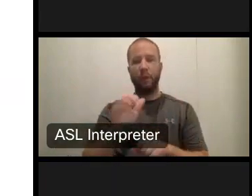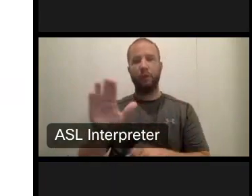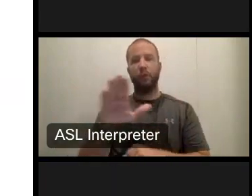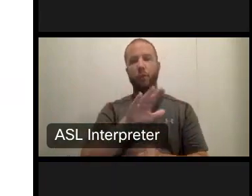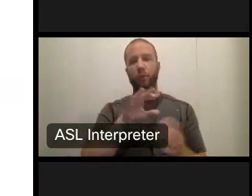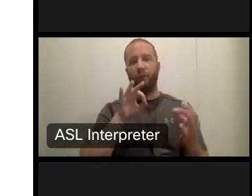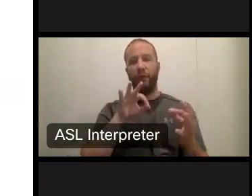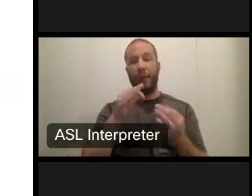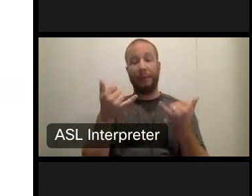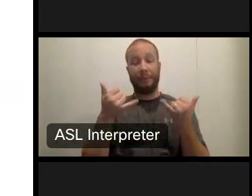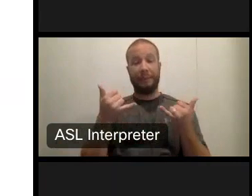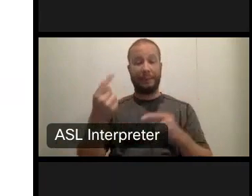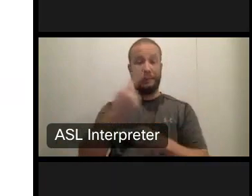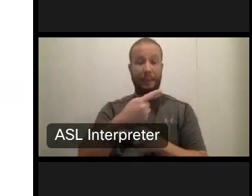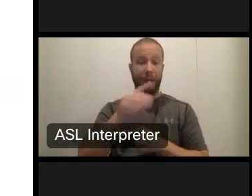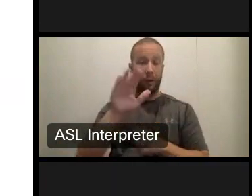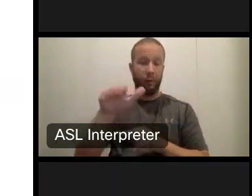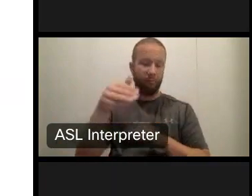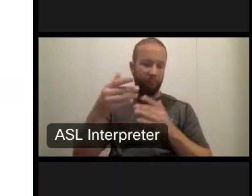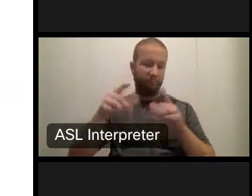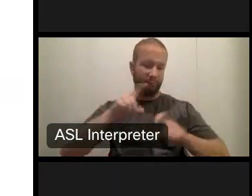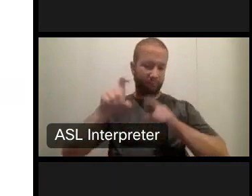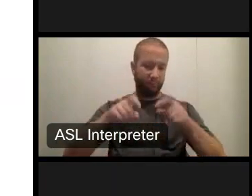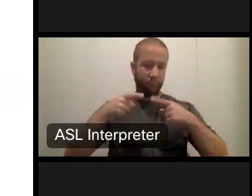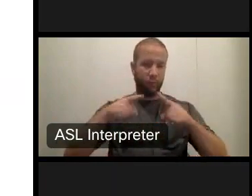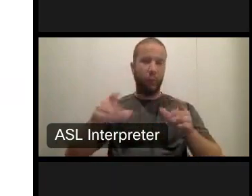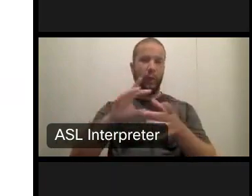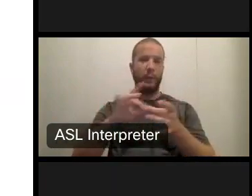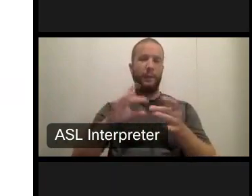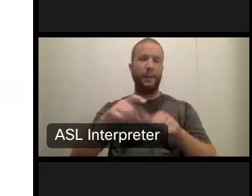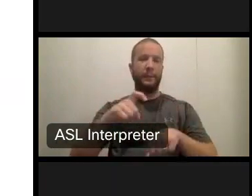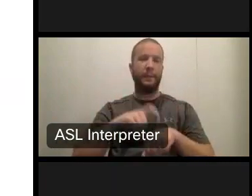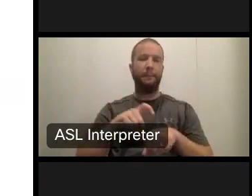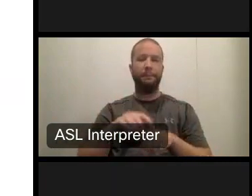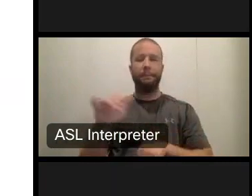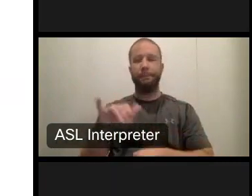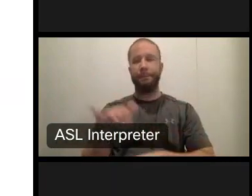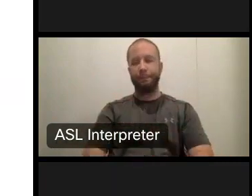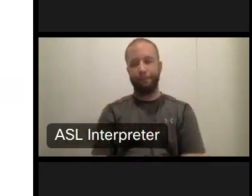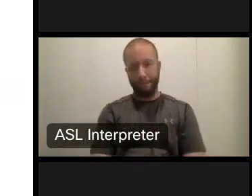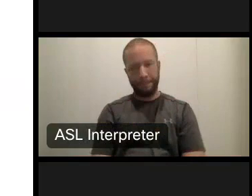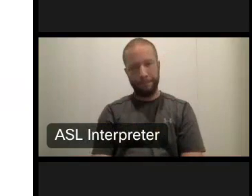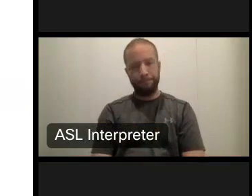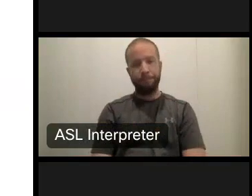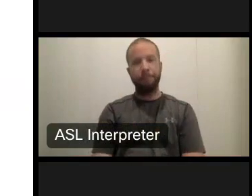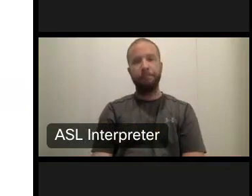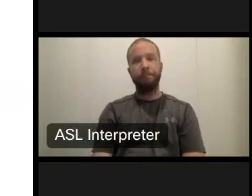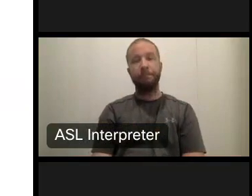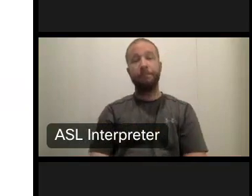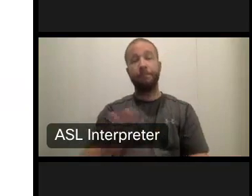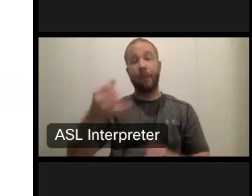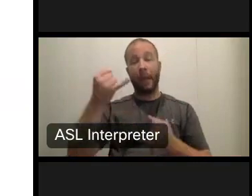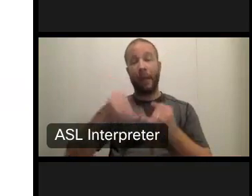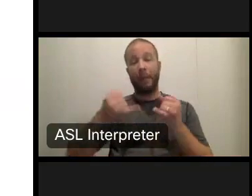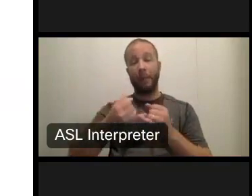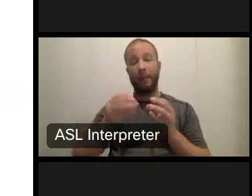tonight and uh throughout the comment period um and we'll uh open it up for questions and answers